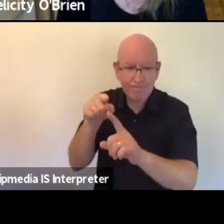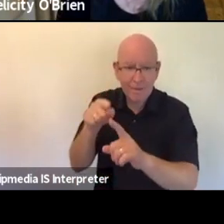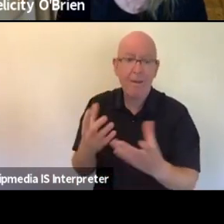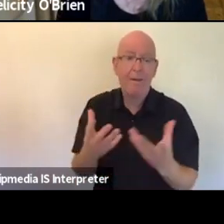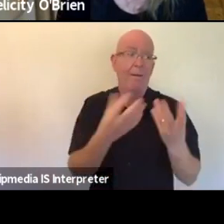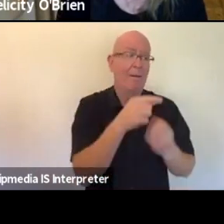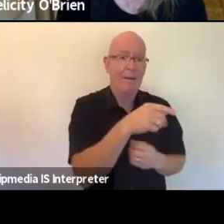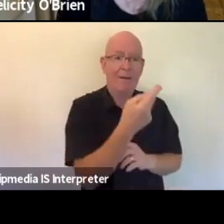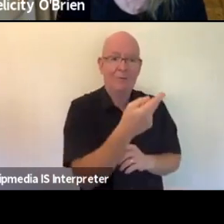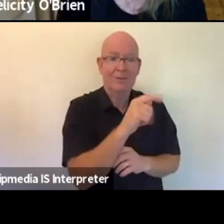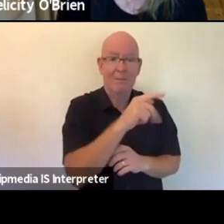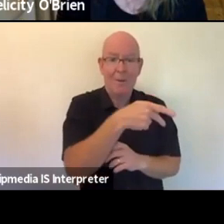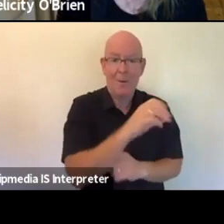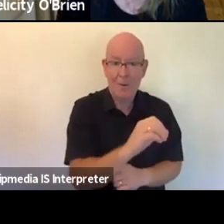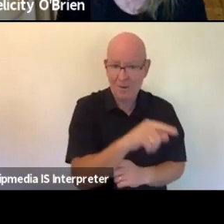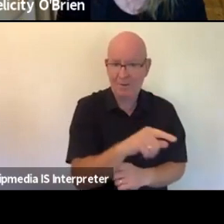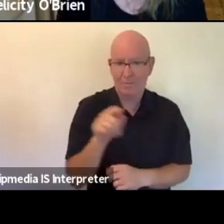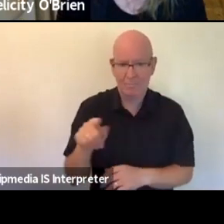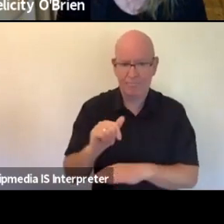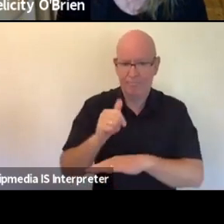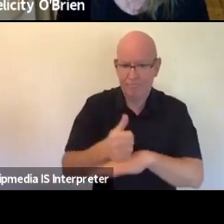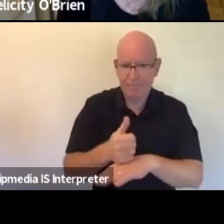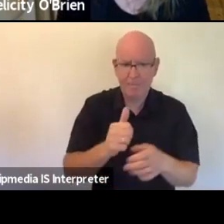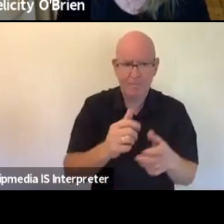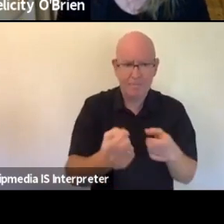She has a special interest in the lifecycle based social protection issues